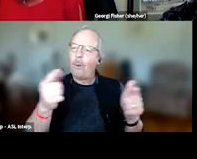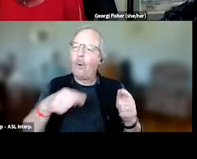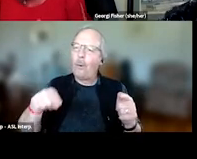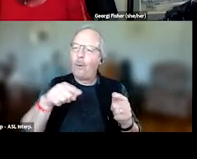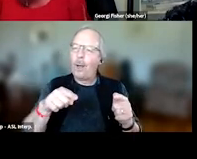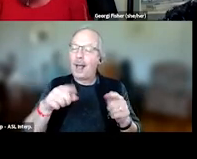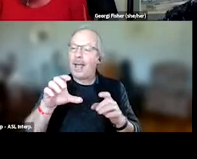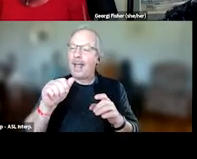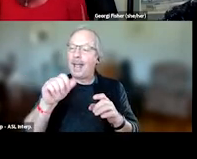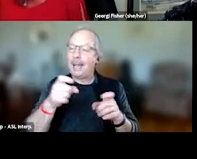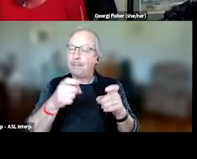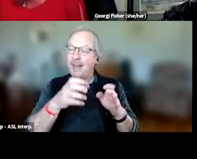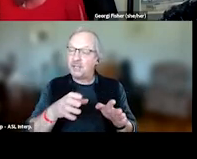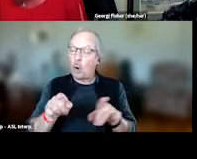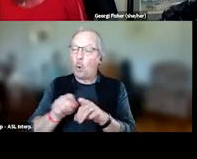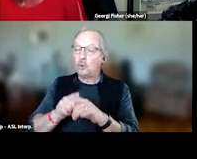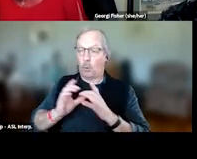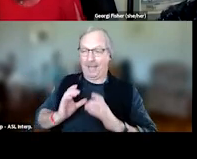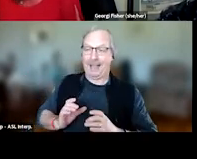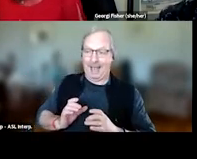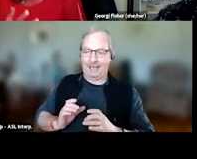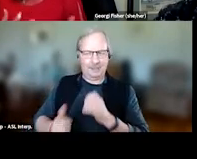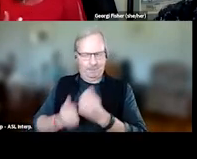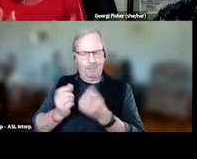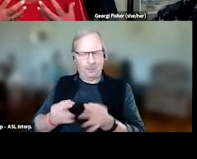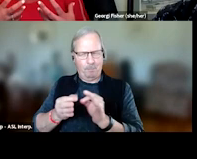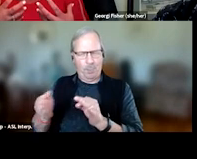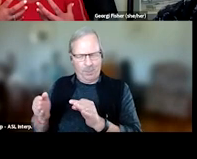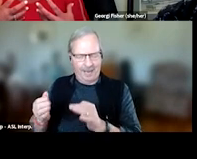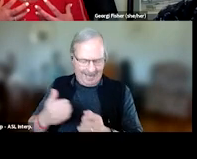and also our clients, which is the most important thing. So having people, you know,